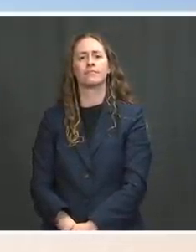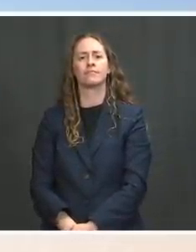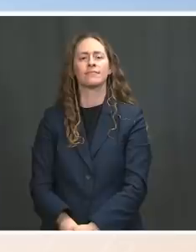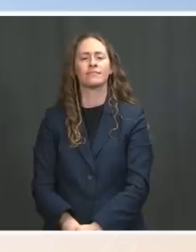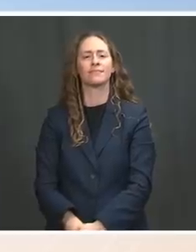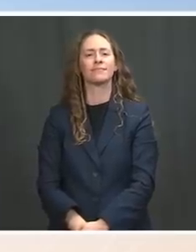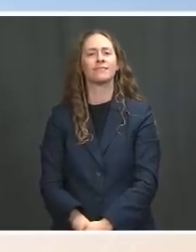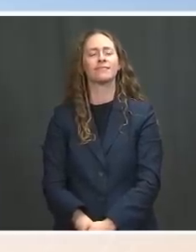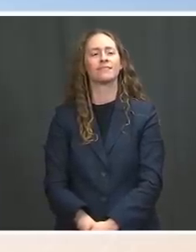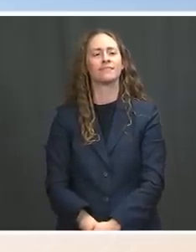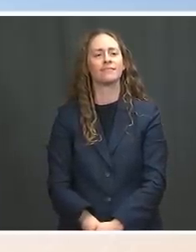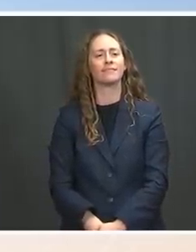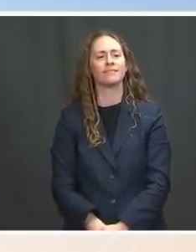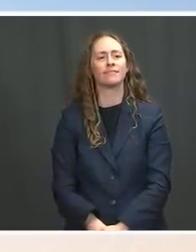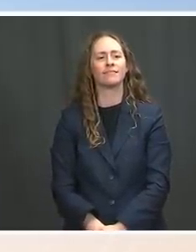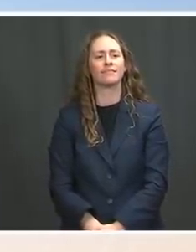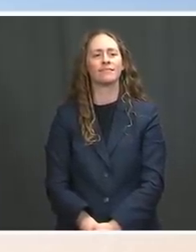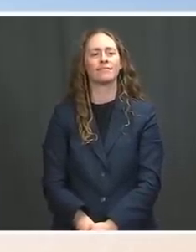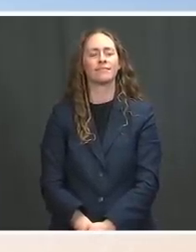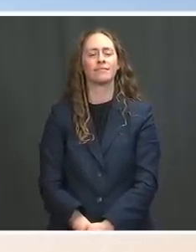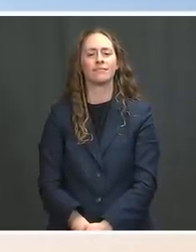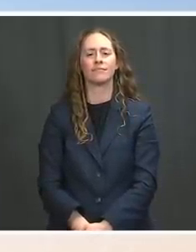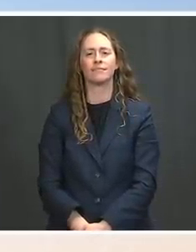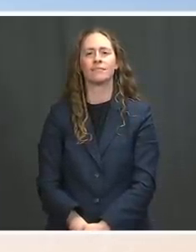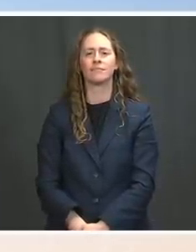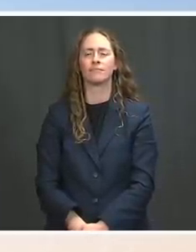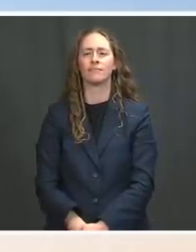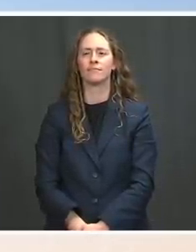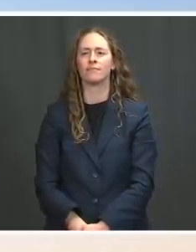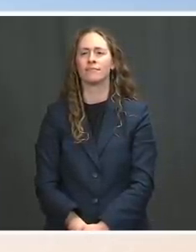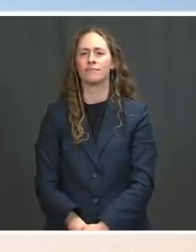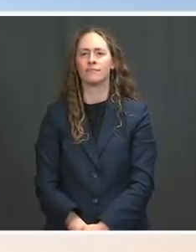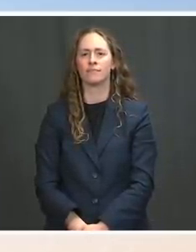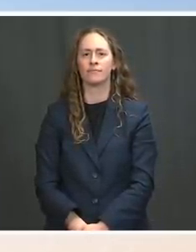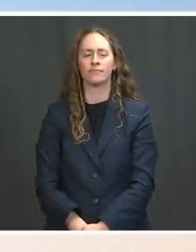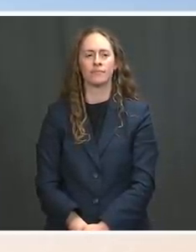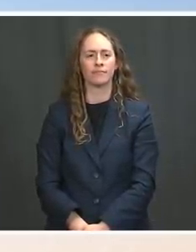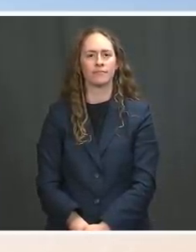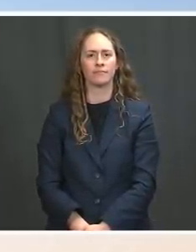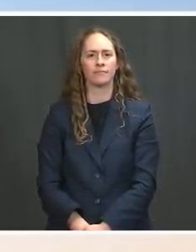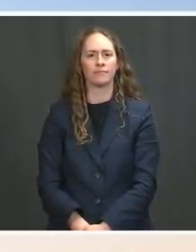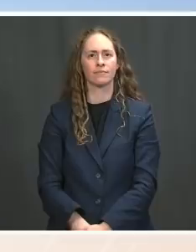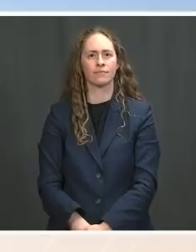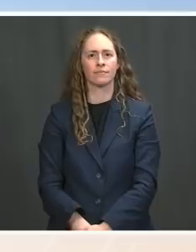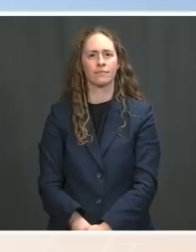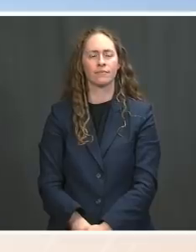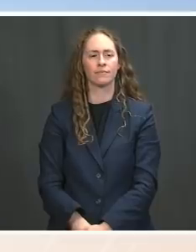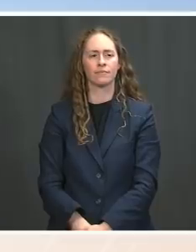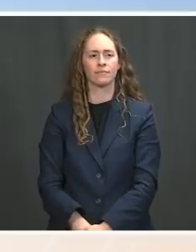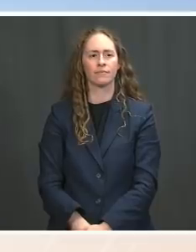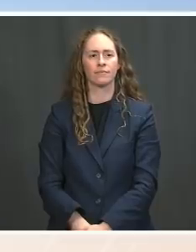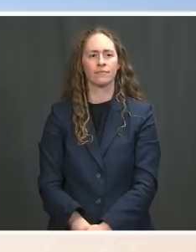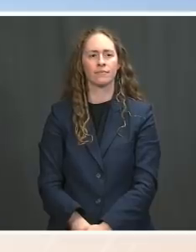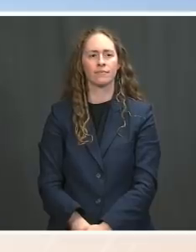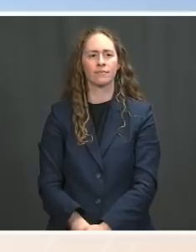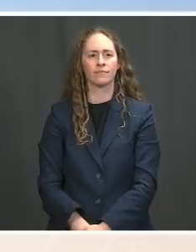I don't know if there's anything that you kind of had embargoed until that was over that you want to add about the meeting. Ms. Psaki: I do want to give you